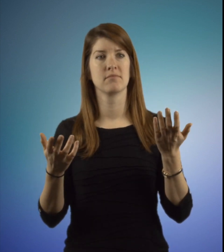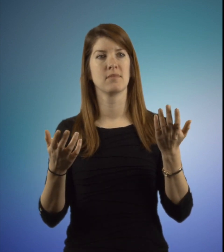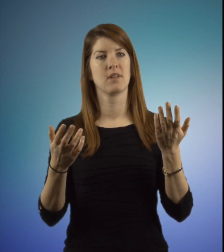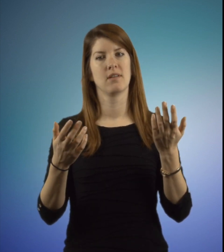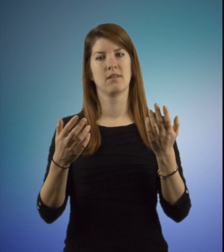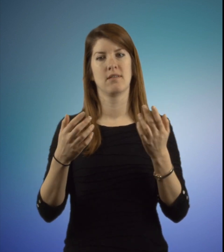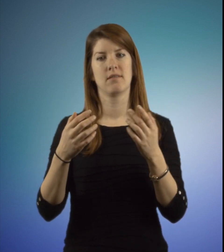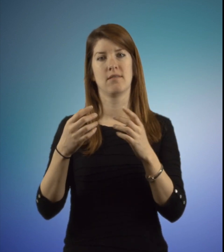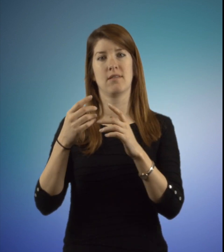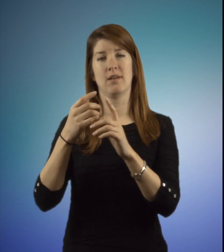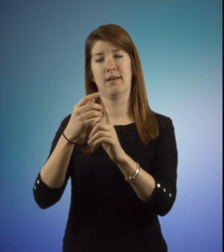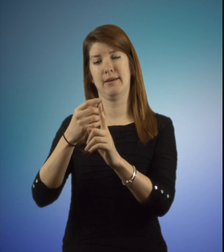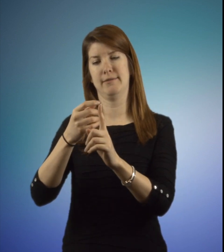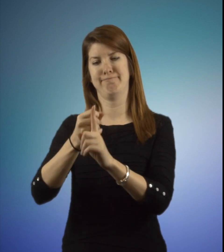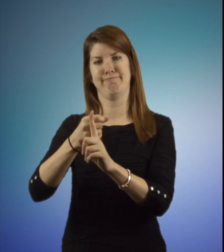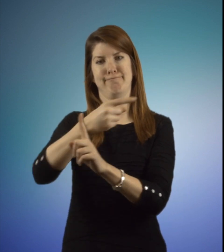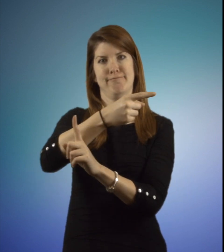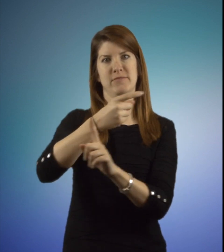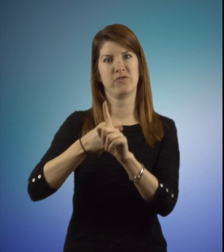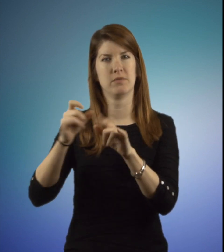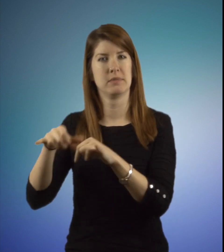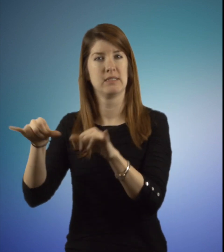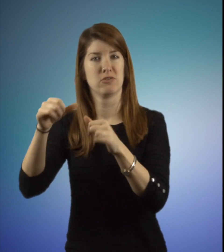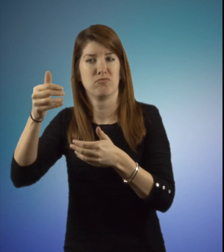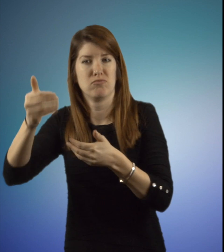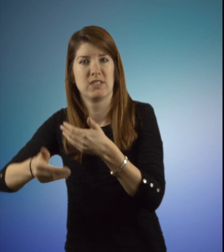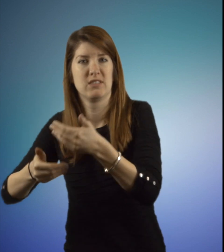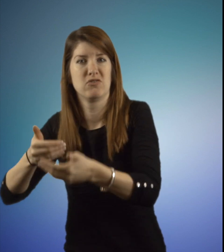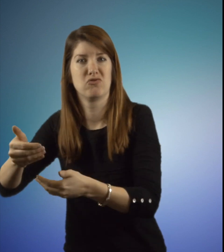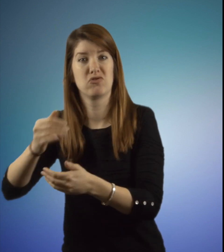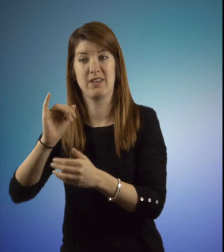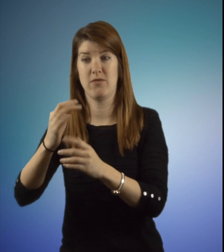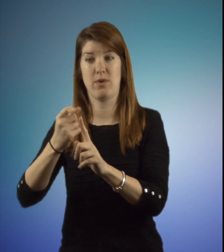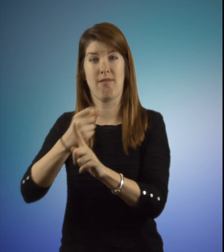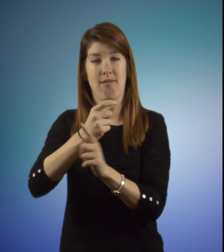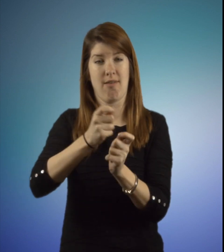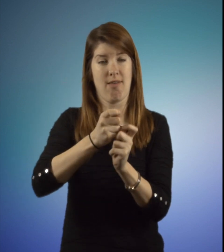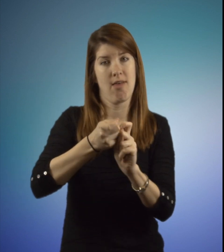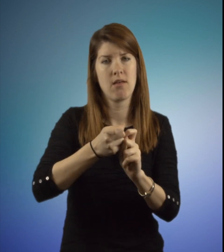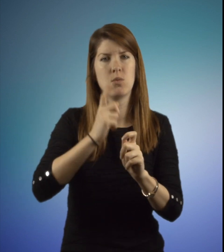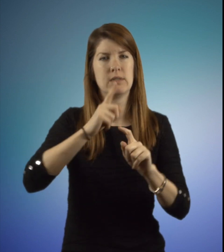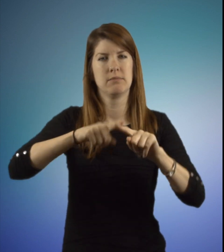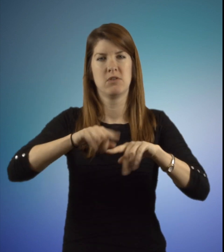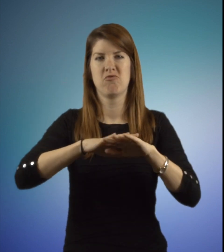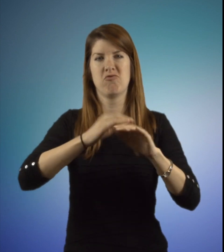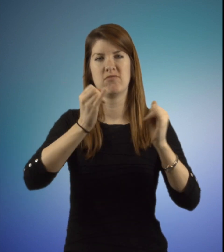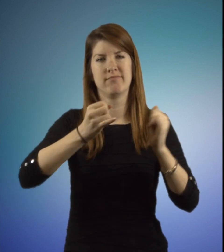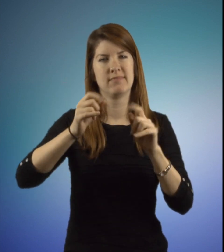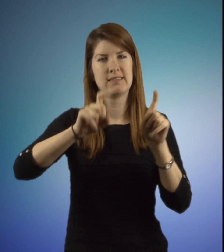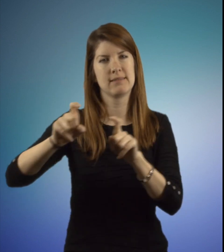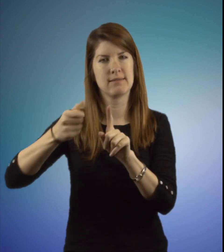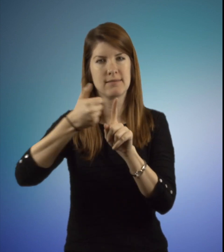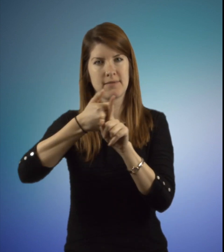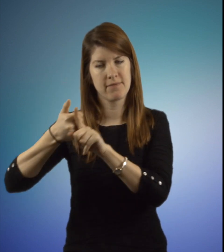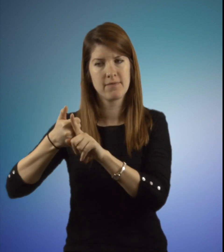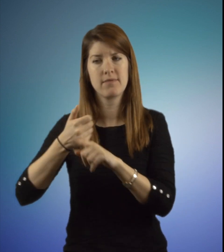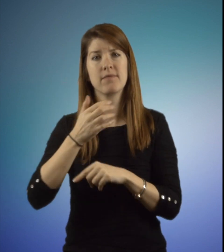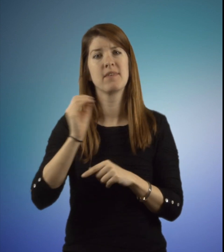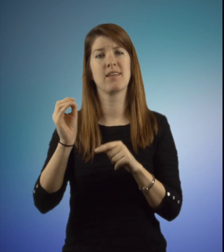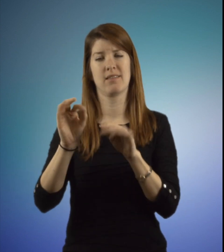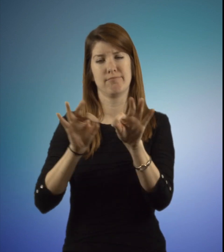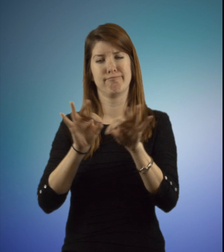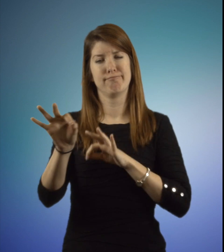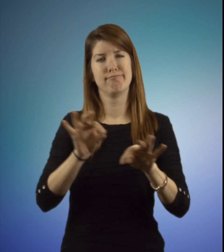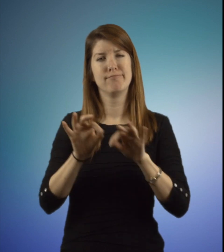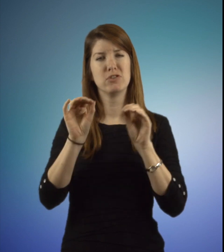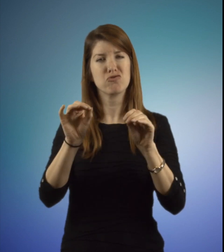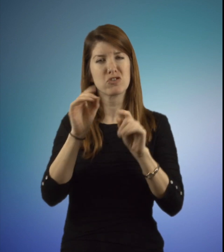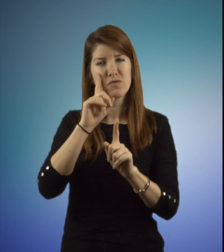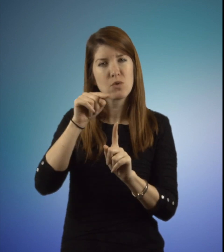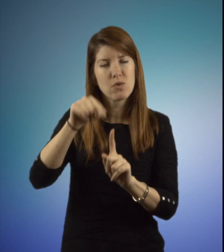So departure from standard procedures will depend on the test itself and the instructions